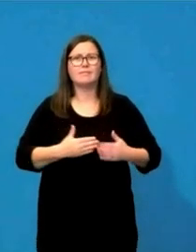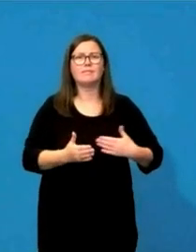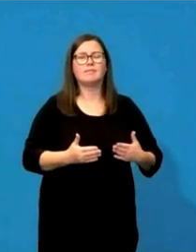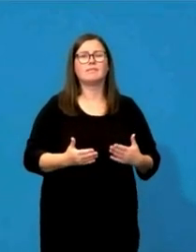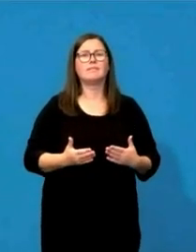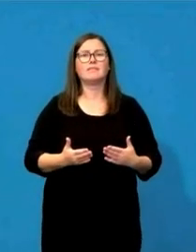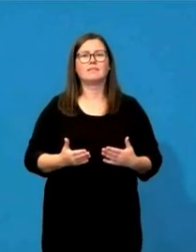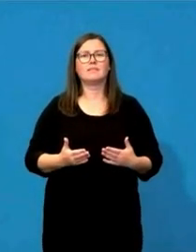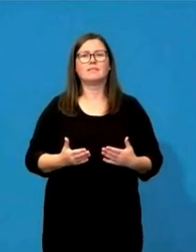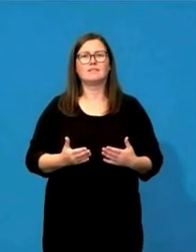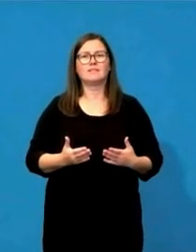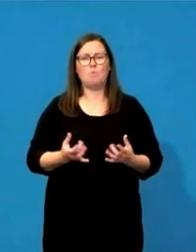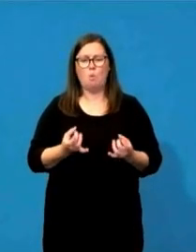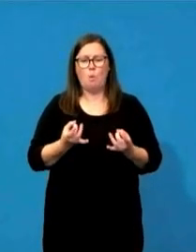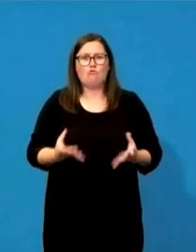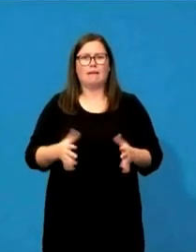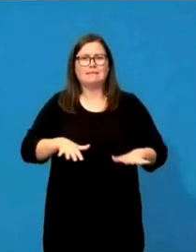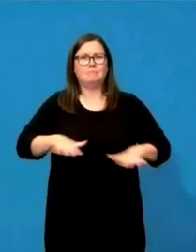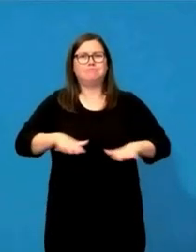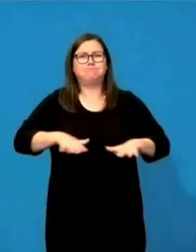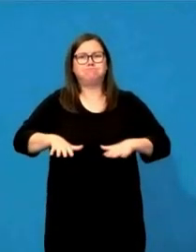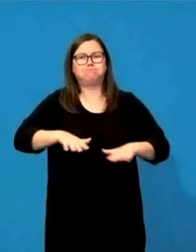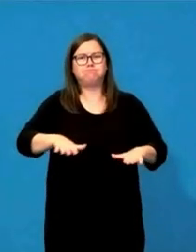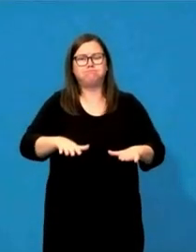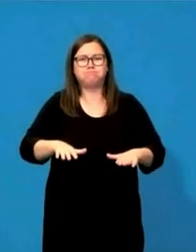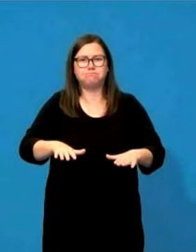that we are just overwhelmed sometimes.